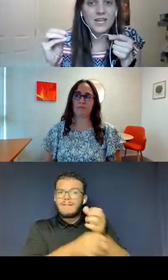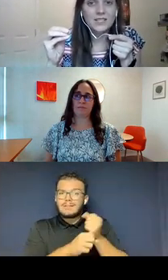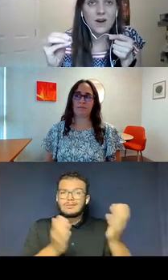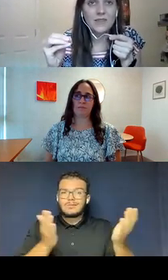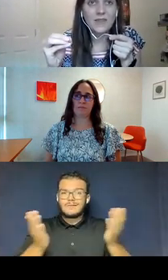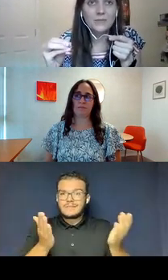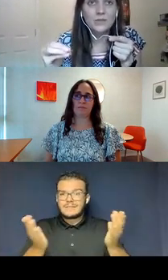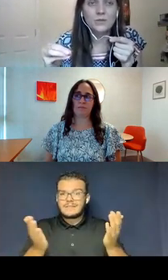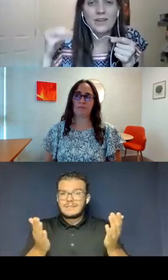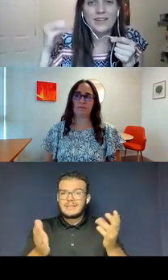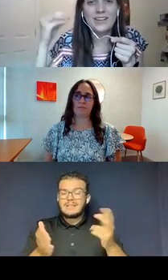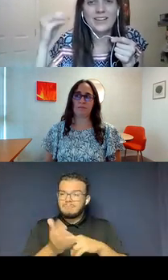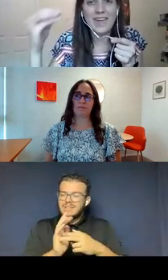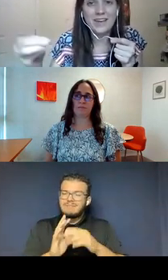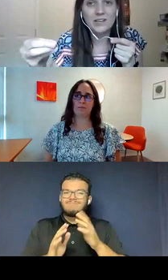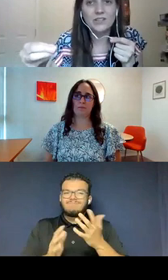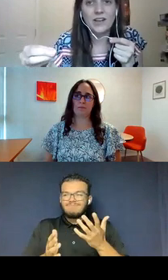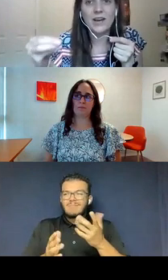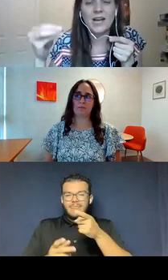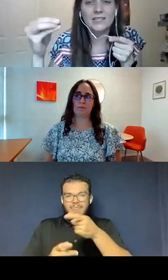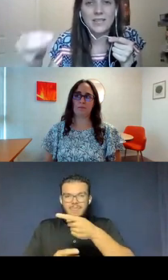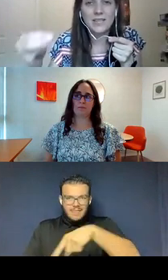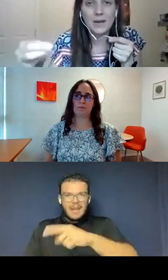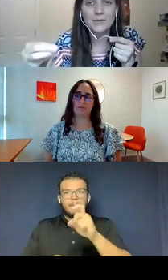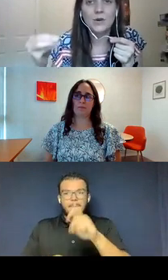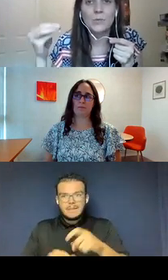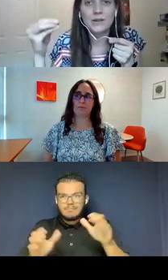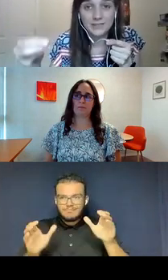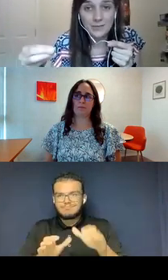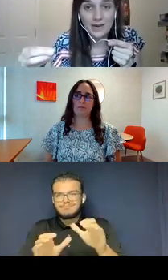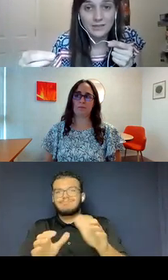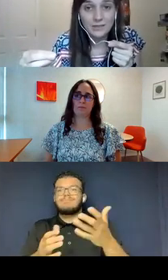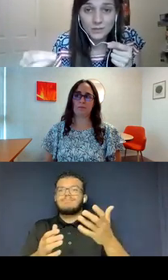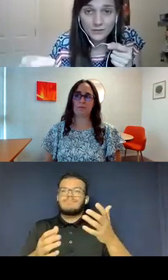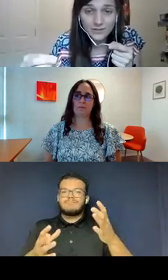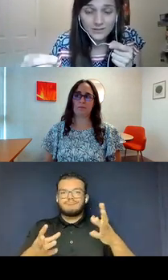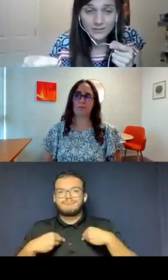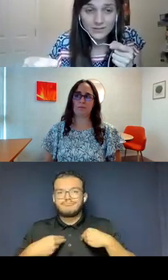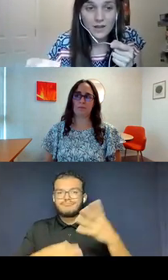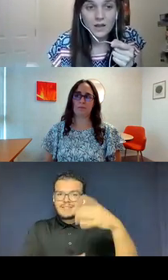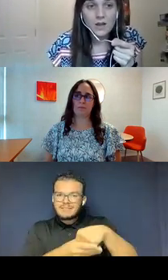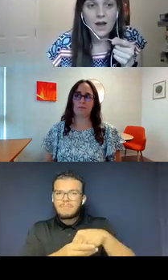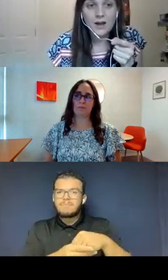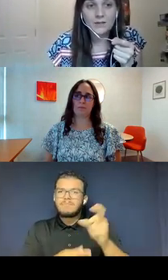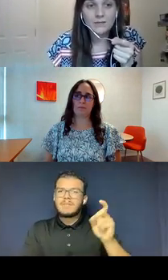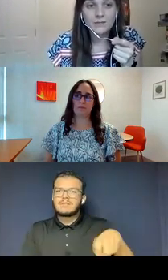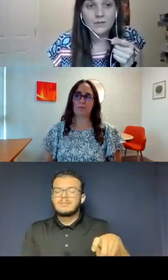then it's on them to engage and accept or participate in those services.